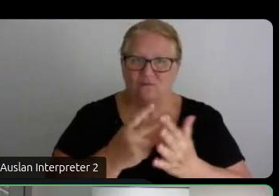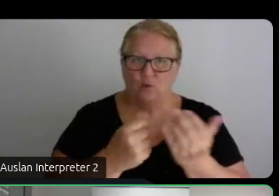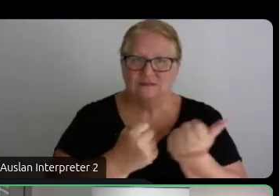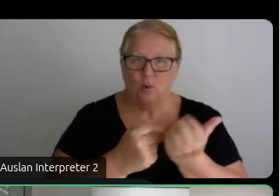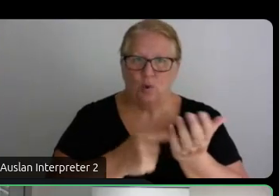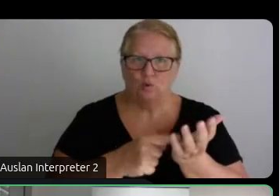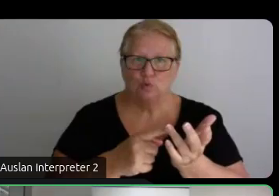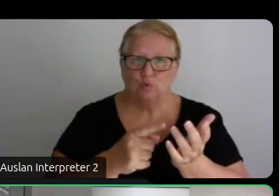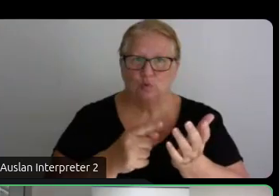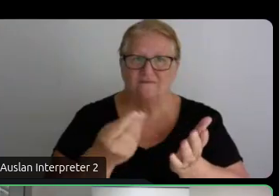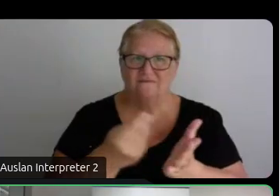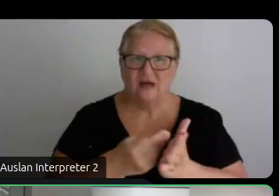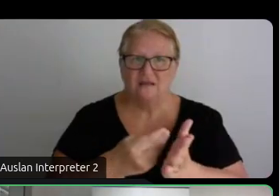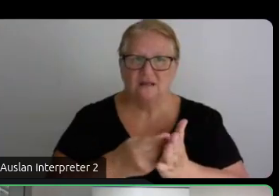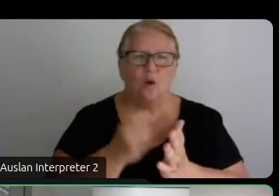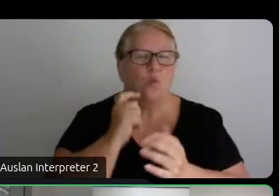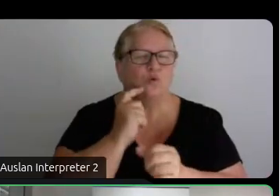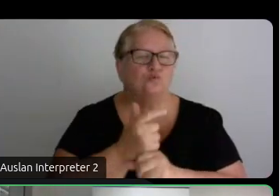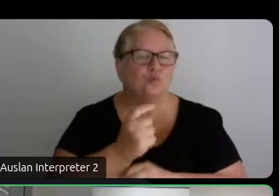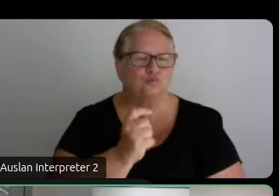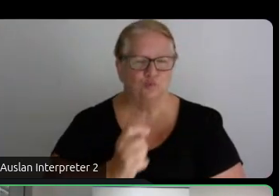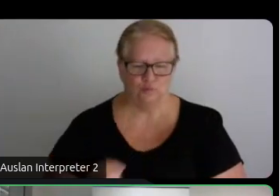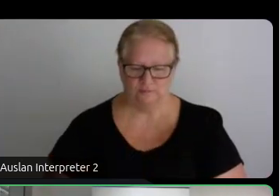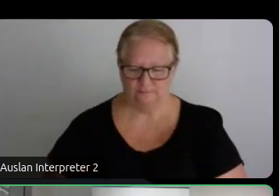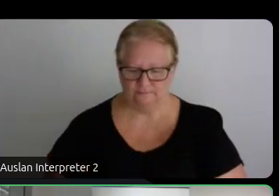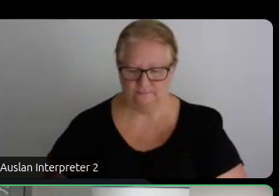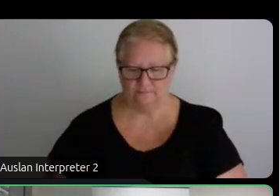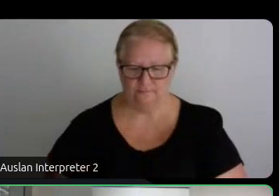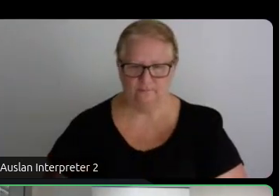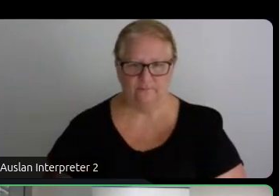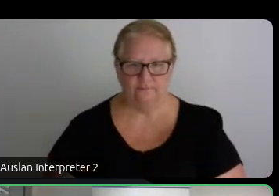into that very shortly. Okay. All right. We'll hold that over. So, that's it for questions now.